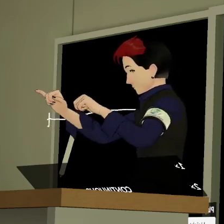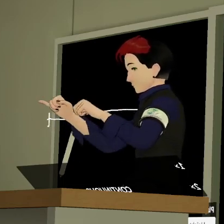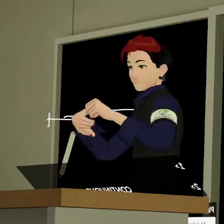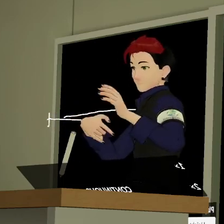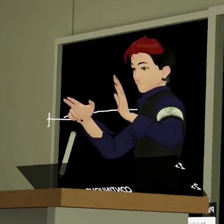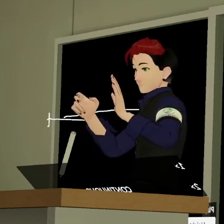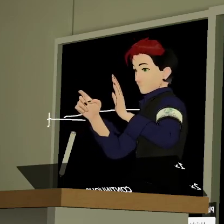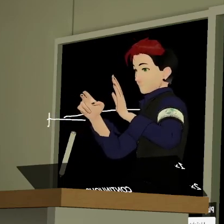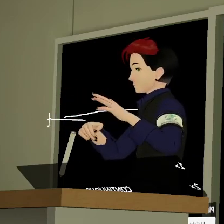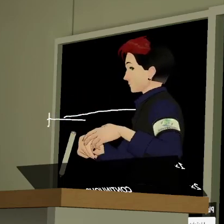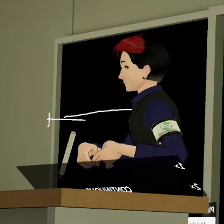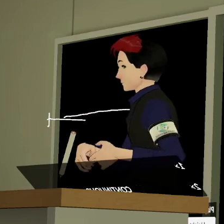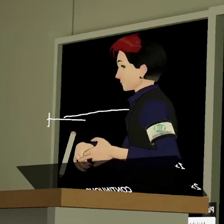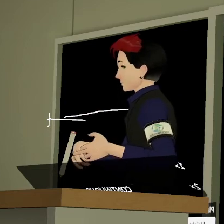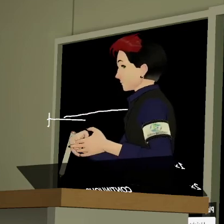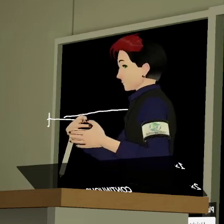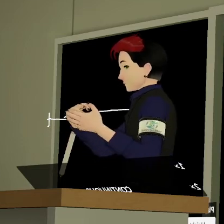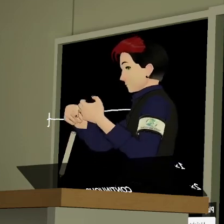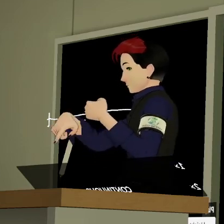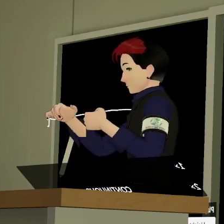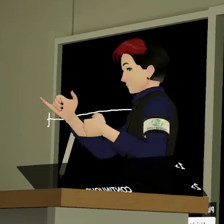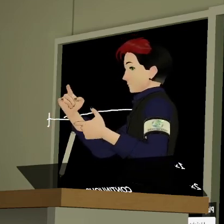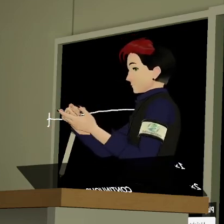Fearless : like the sign for sometimes how you can